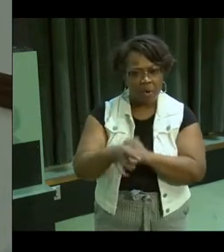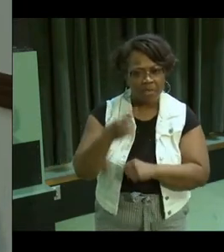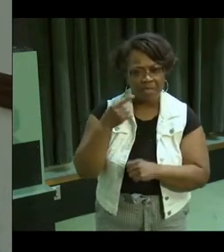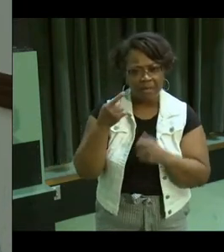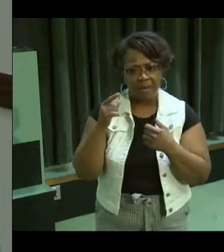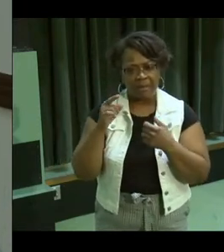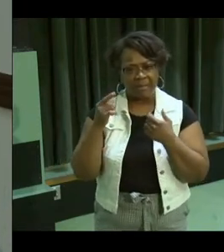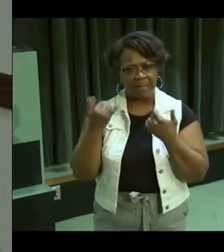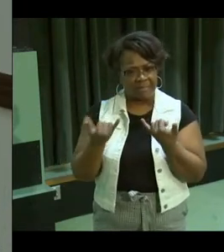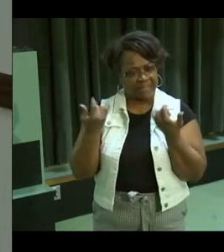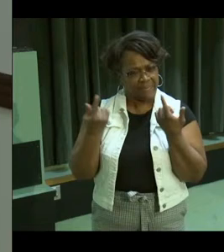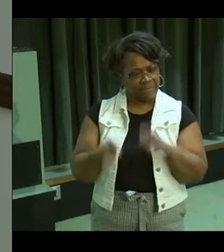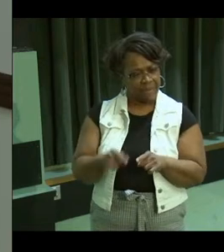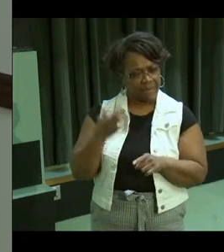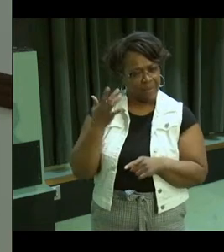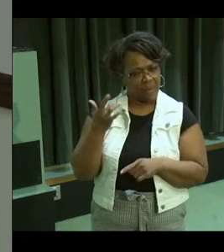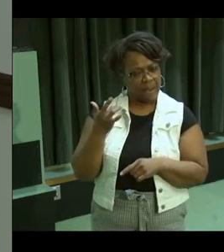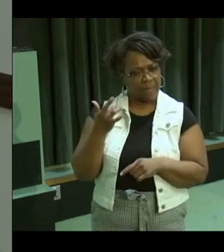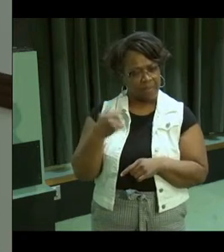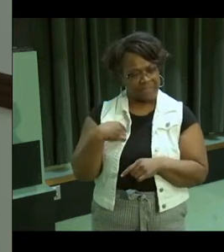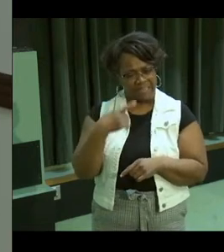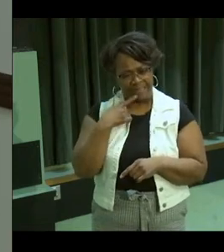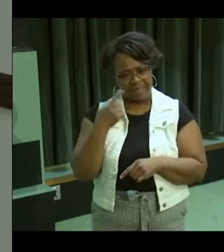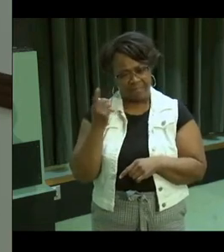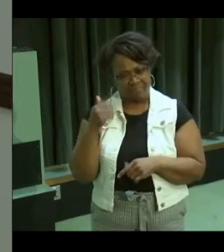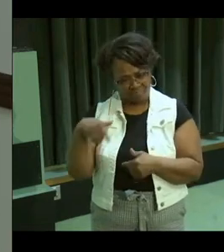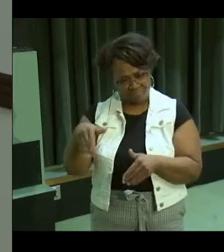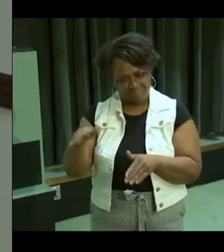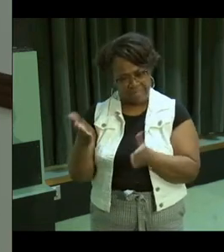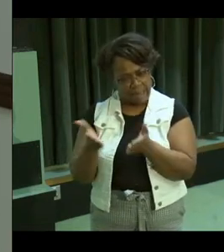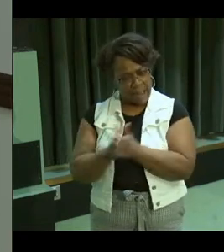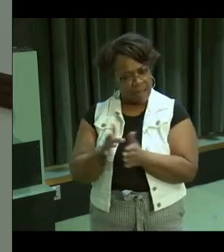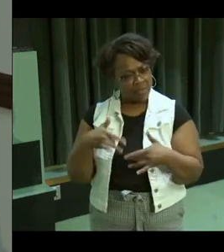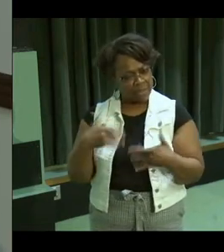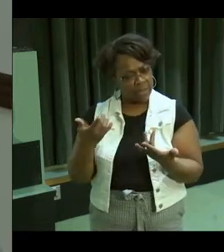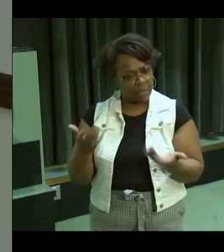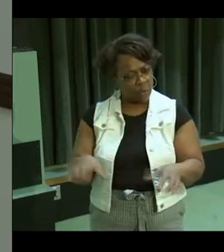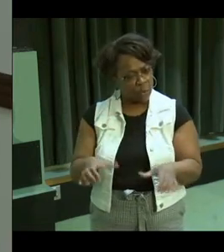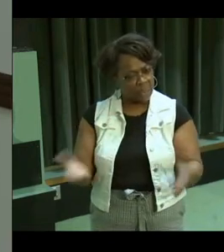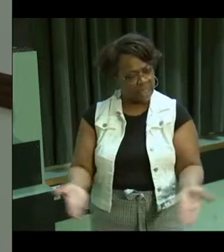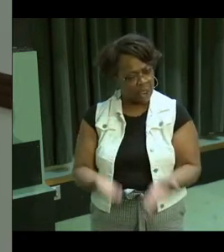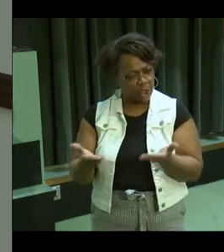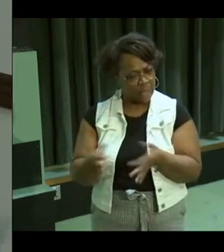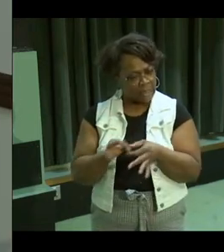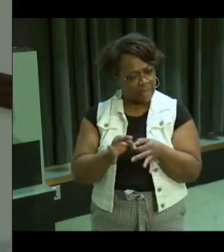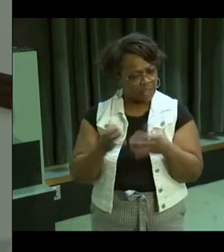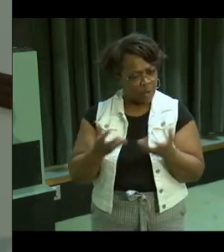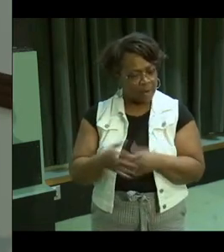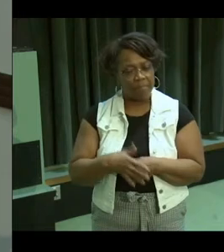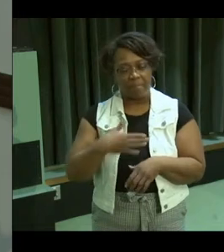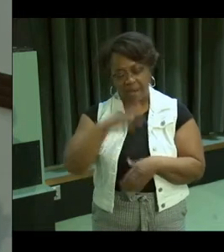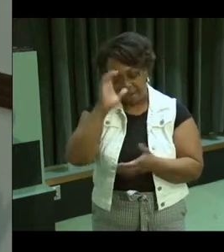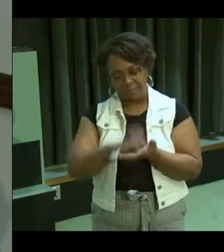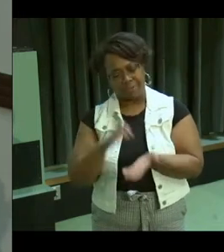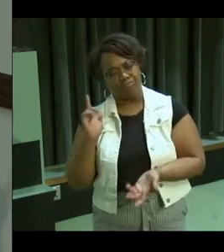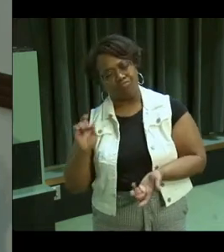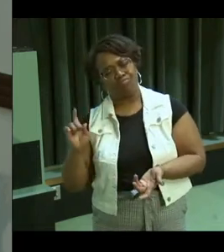Chavez? And so I said, go over and, you know, ask him what